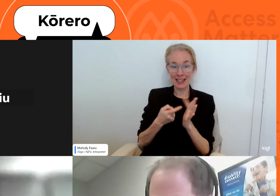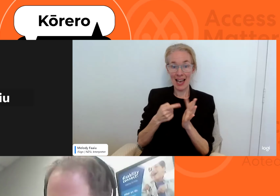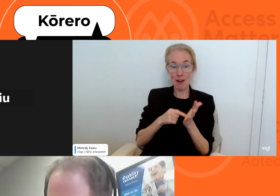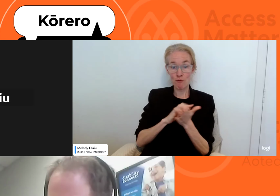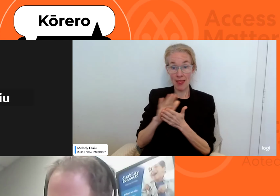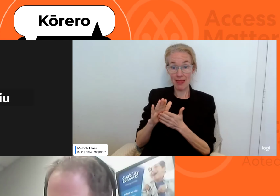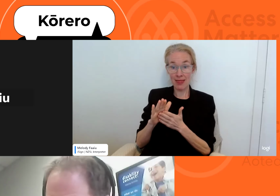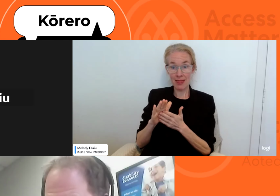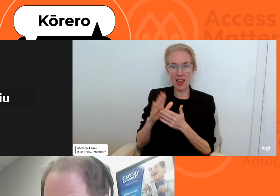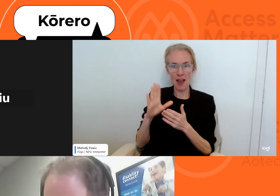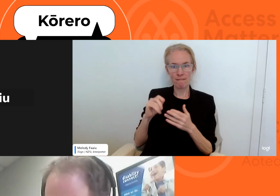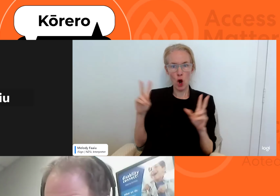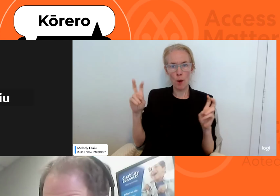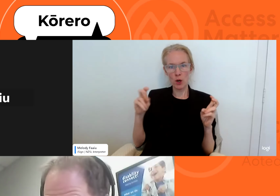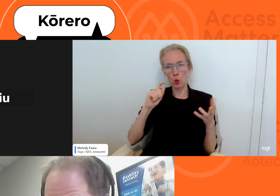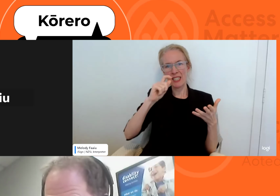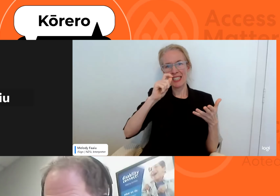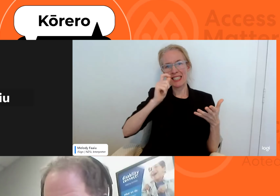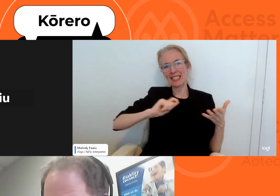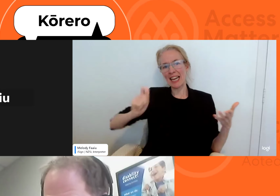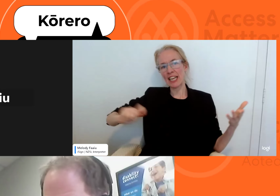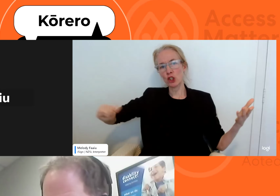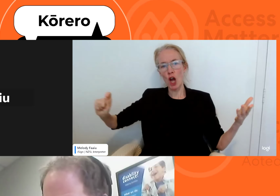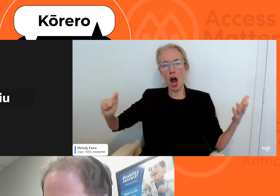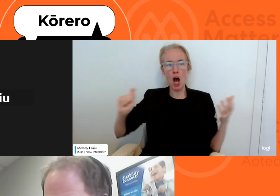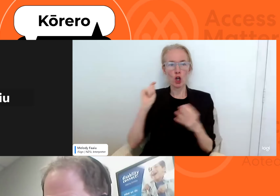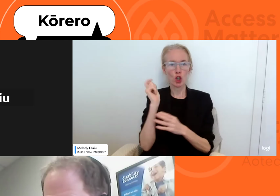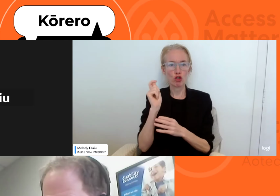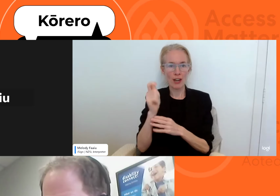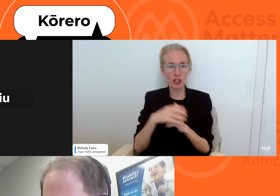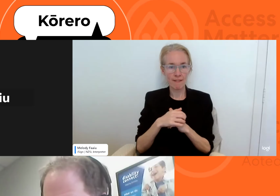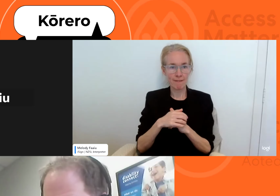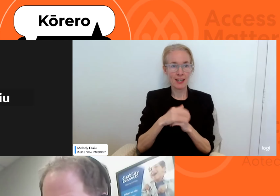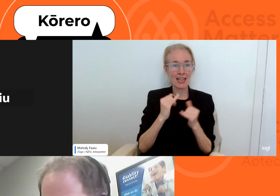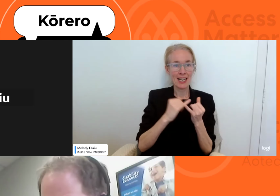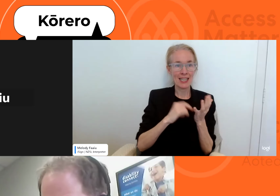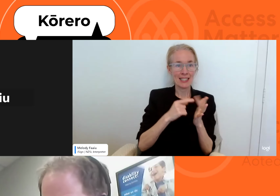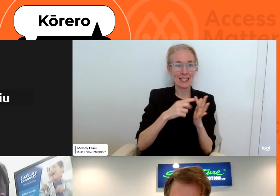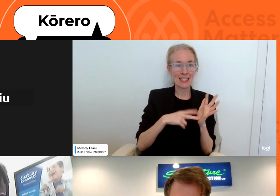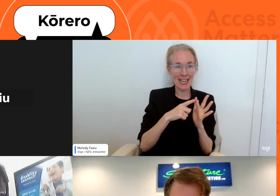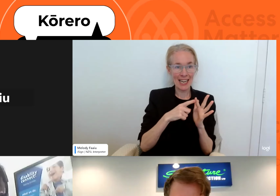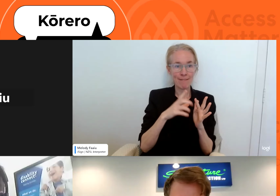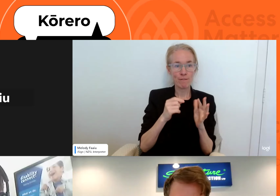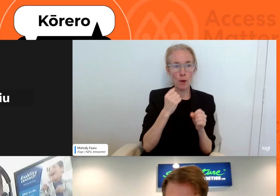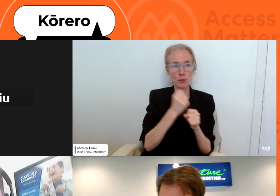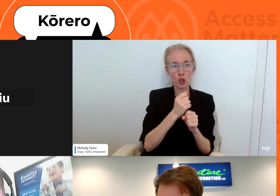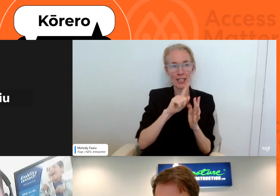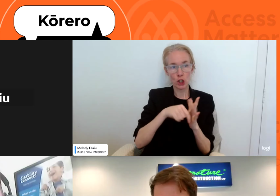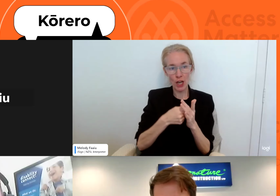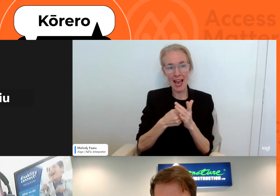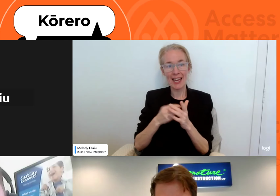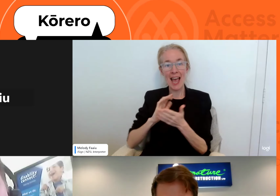Homes, Signature Construction; Steve Jenkins is from GJ Gardner Homes, and Helen James is from Lifemark. I wonder if the three